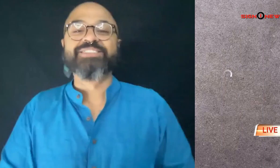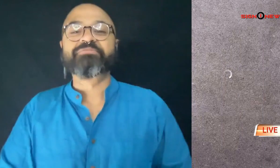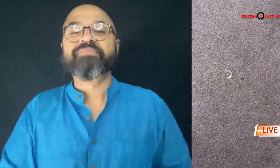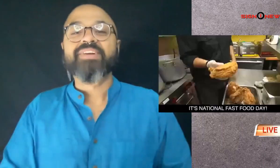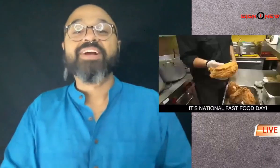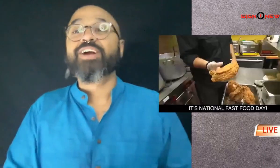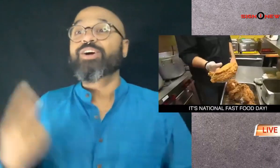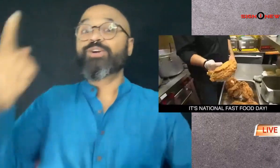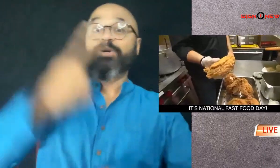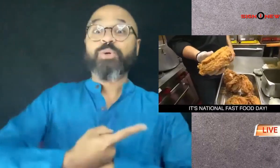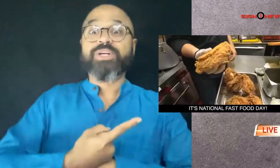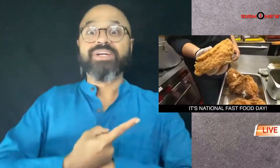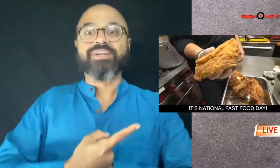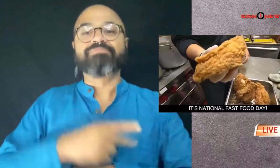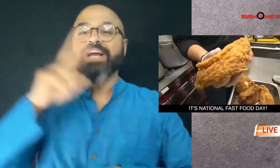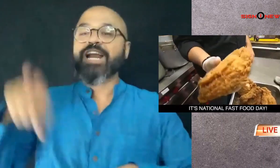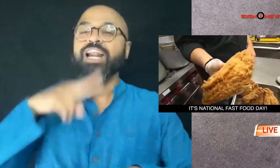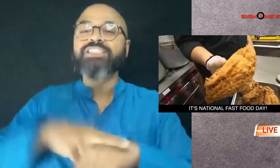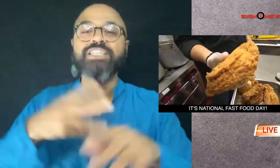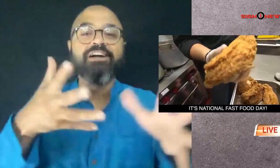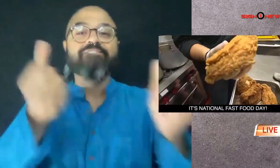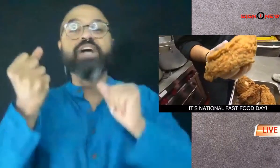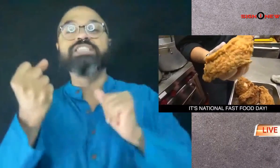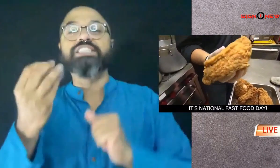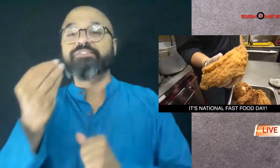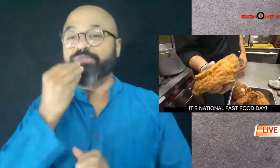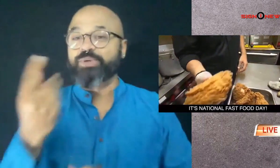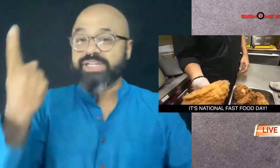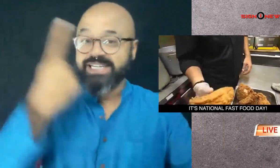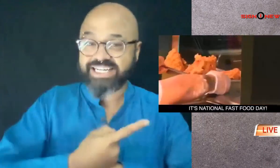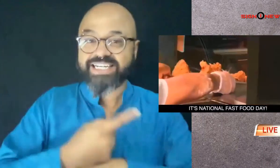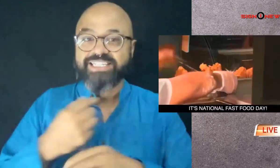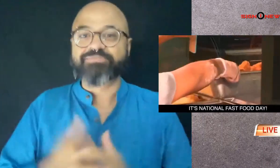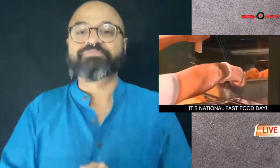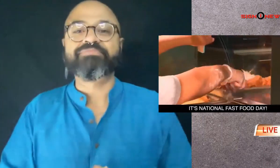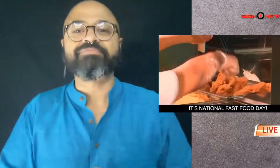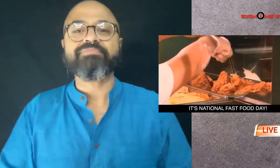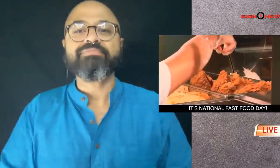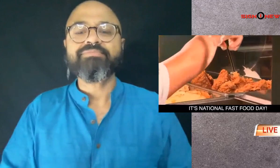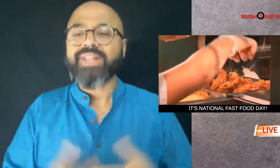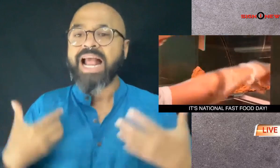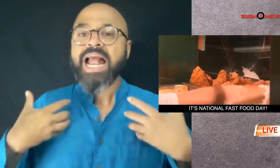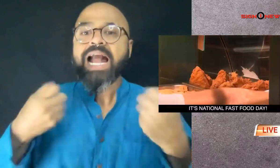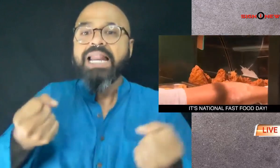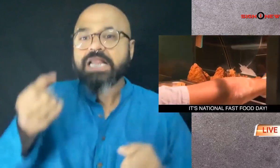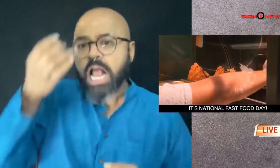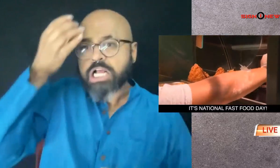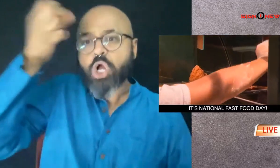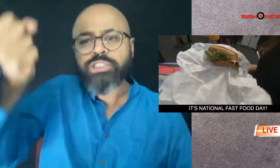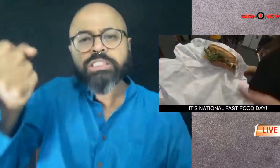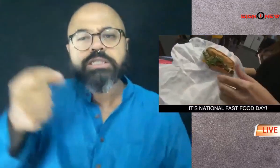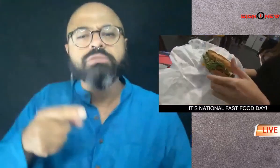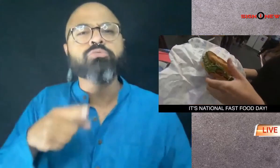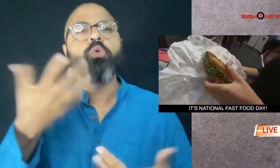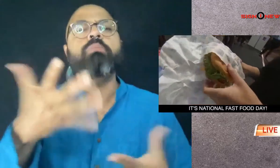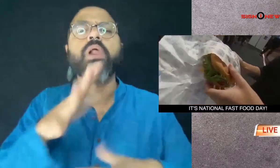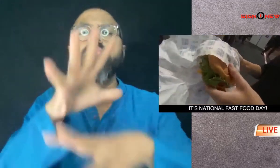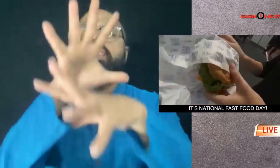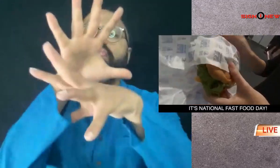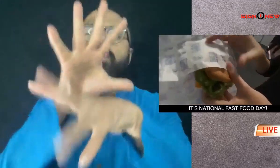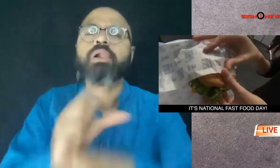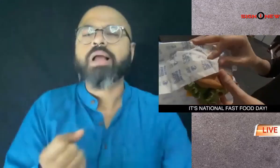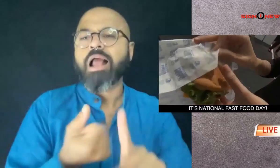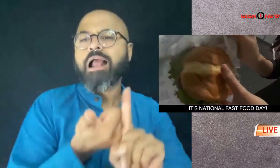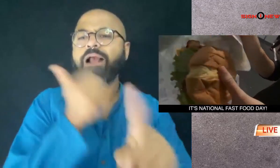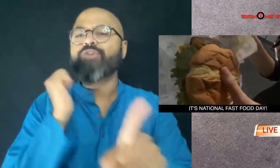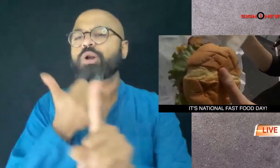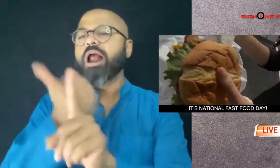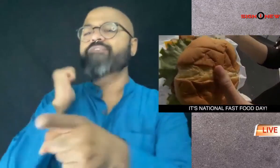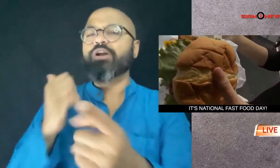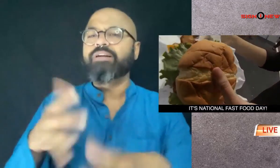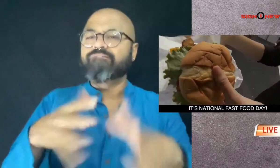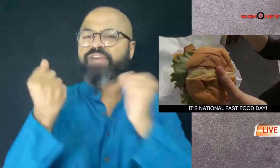Wednesday is national fast food day if you are health-conscious you may be in the habit